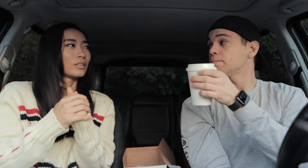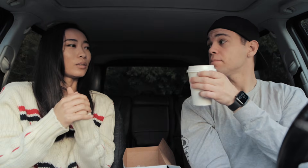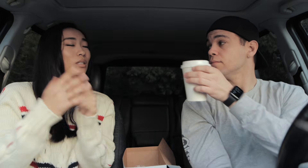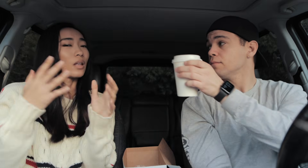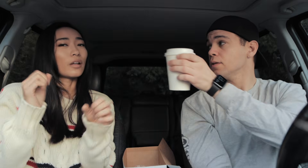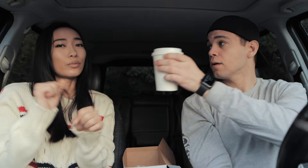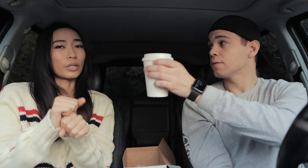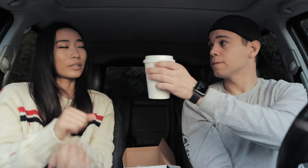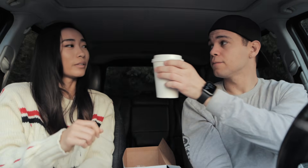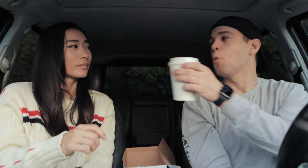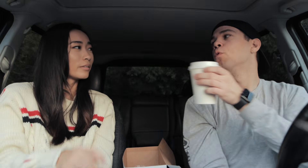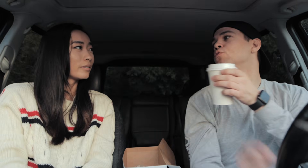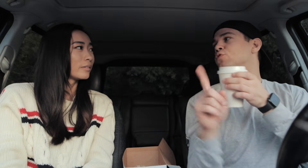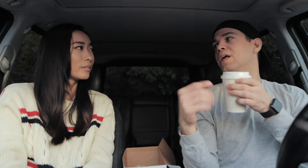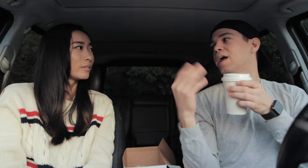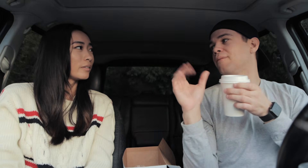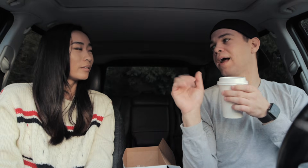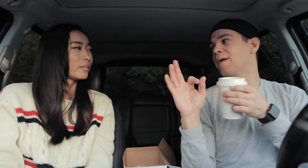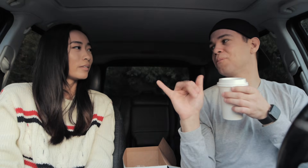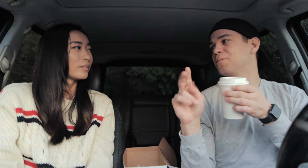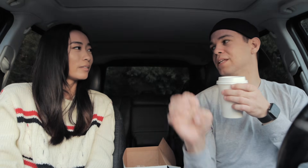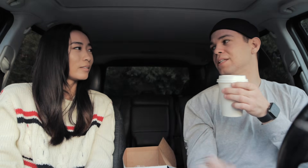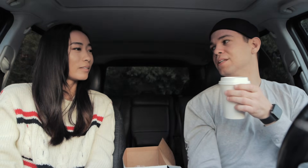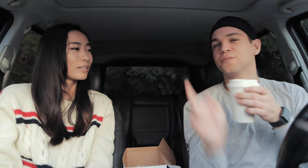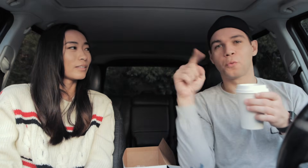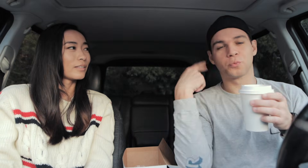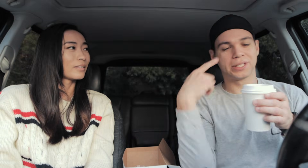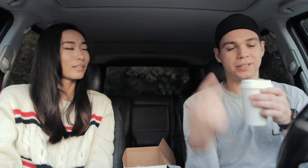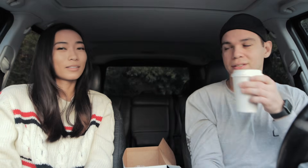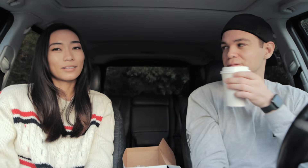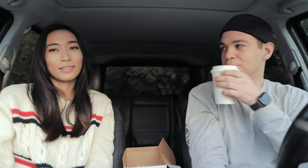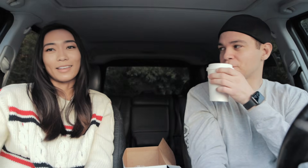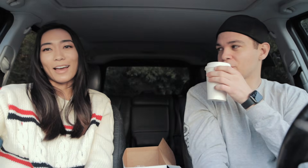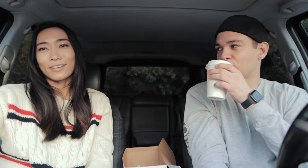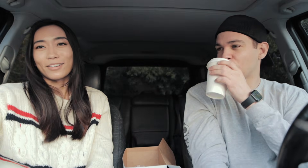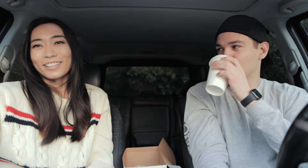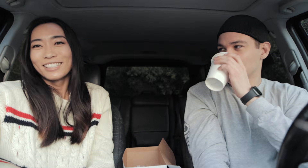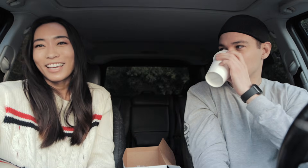so it's a lot of work oh, you can't have caffeine you go crazy E: yeah, I go crazy